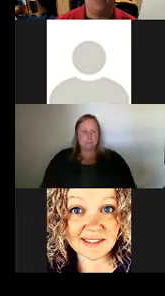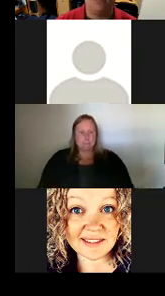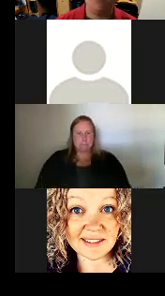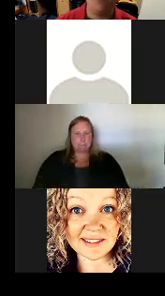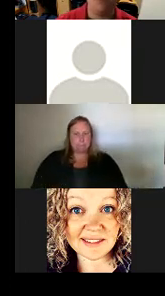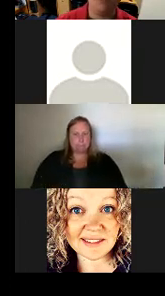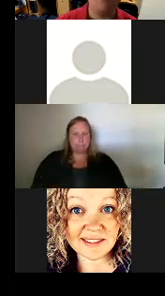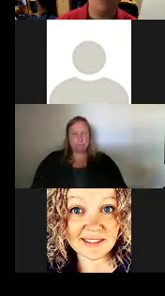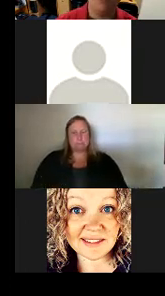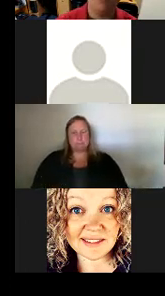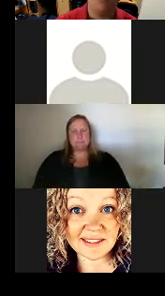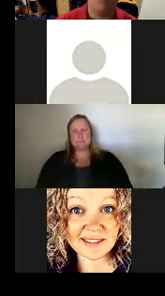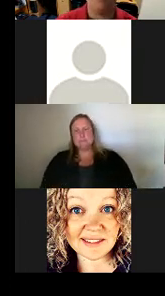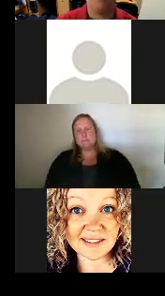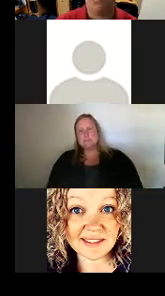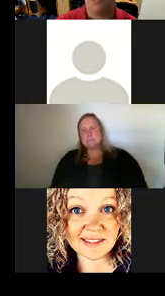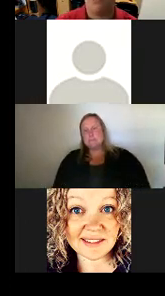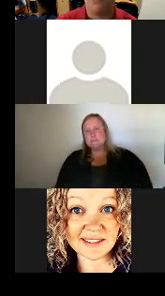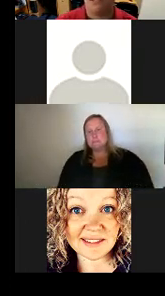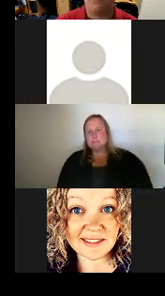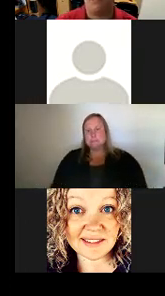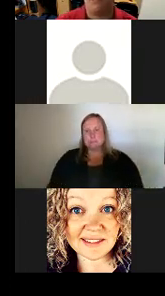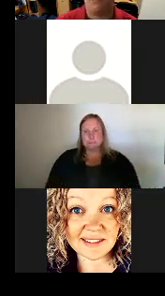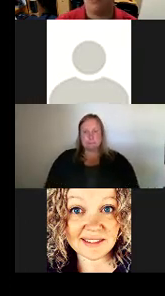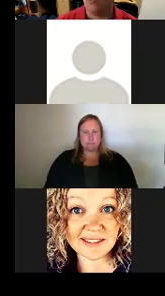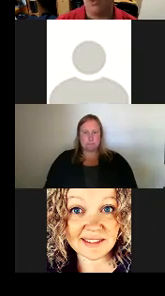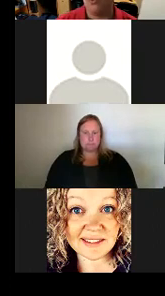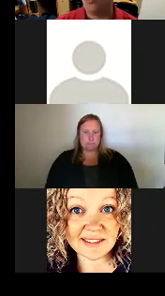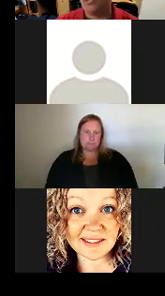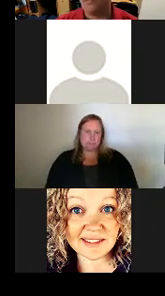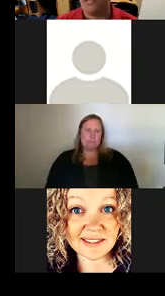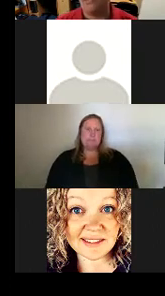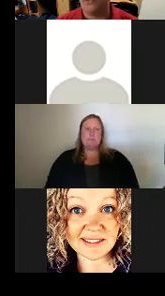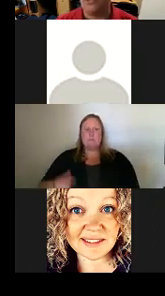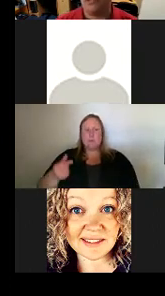ONE THING I WANT TO POINT OUT WITH GOOGLE WORKSPACE, THIS IS